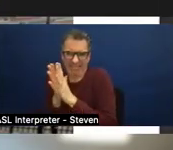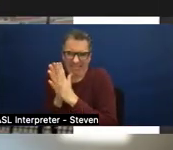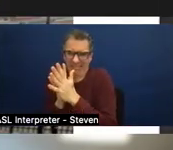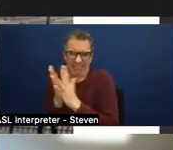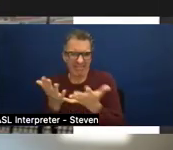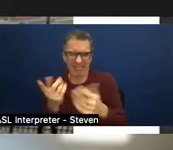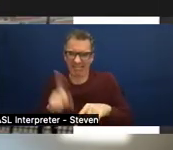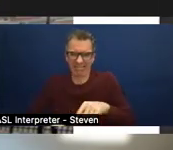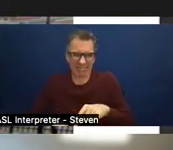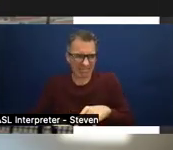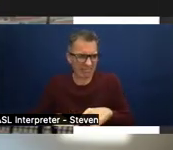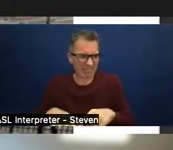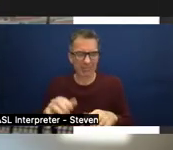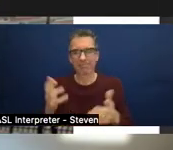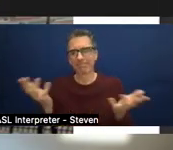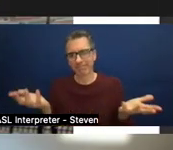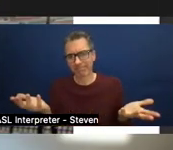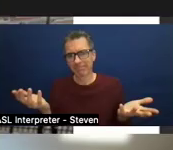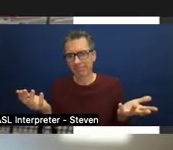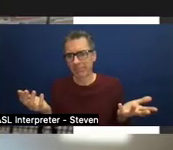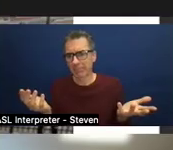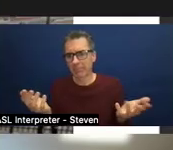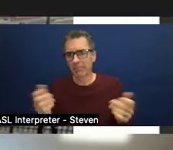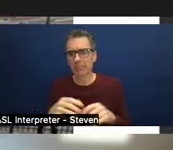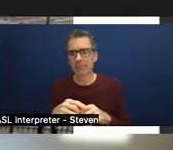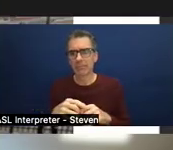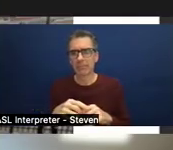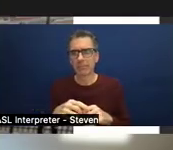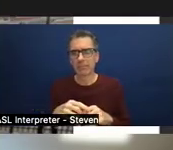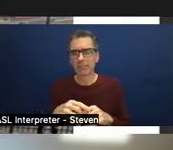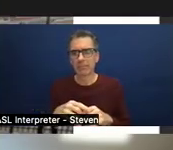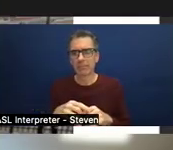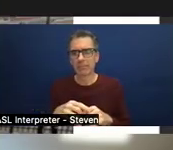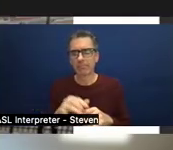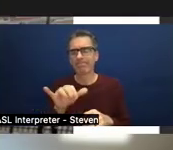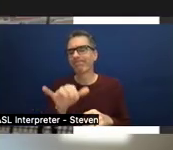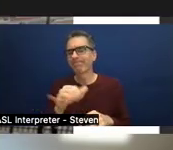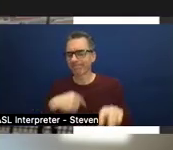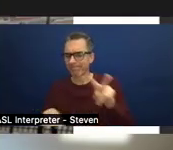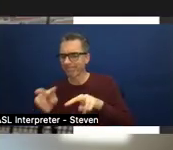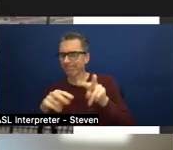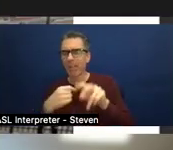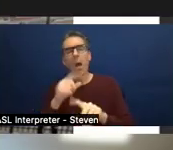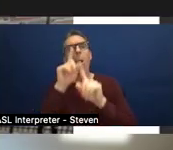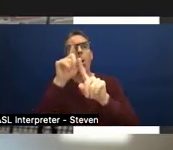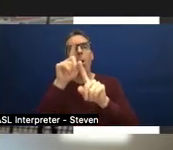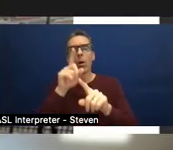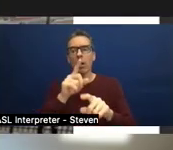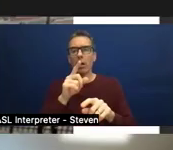And so, you know, first and foremost, we are really improving the service for folks who are riding the bus today